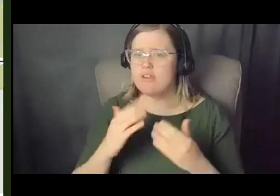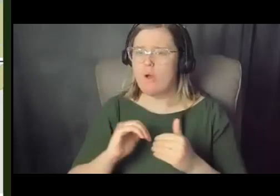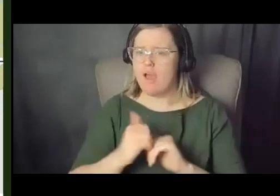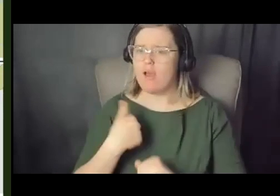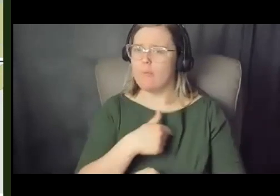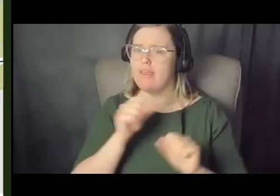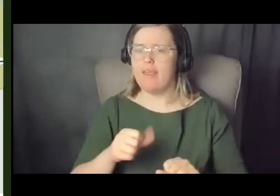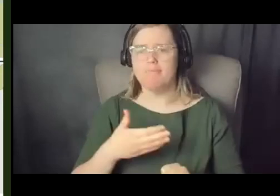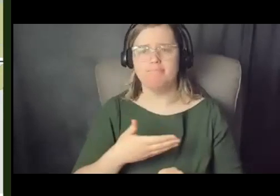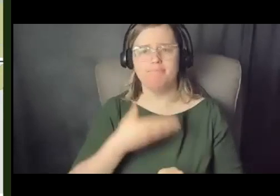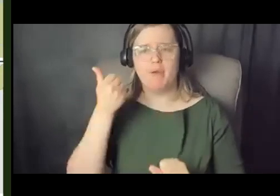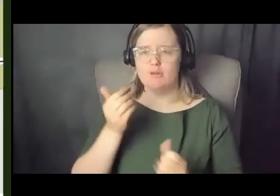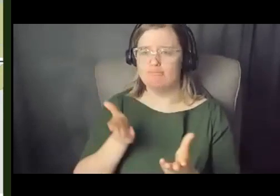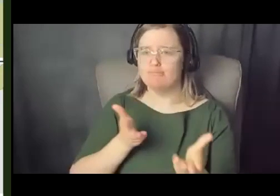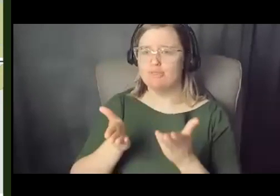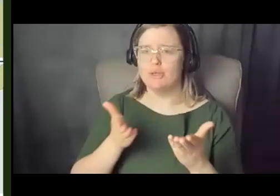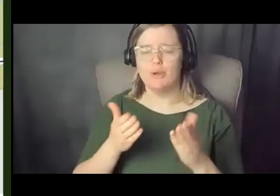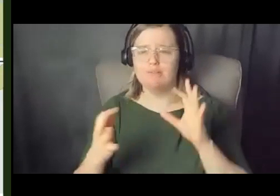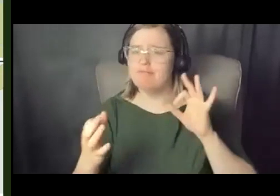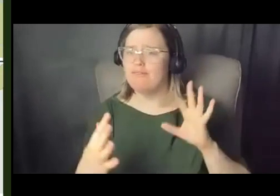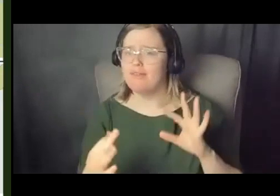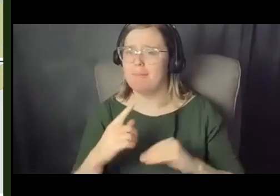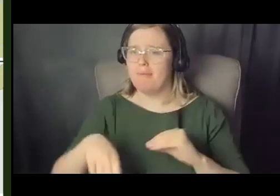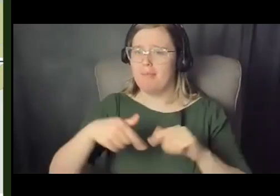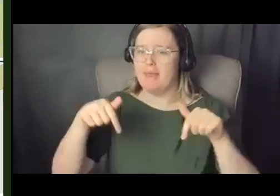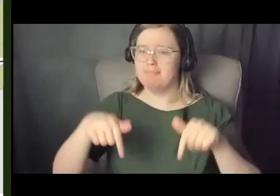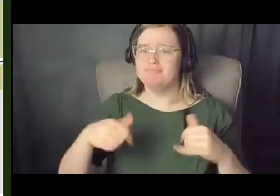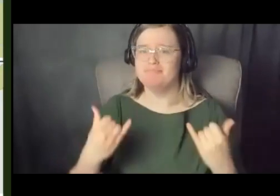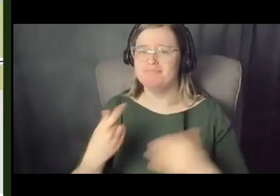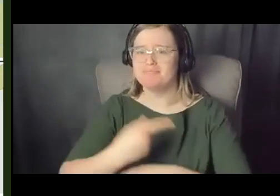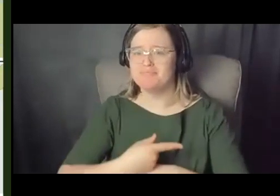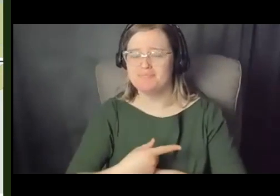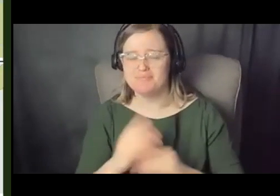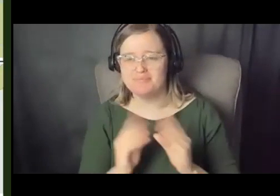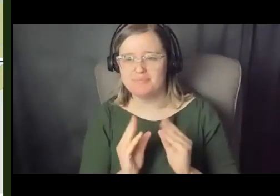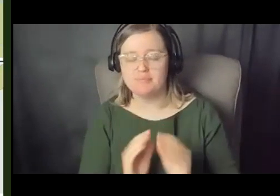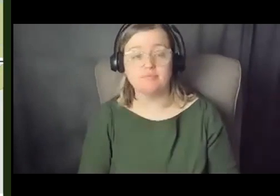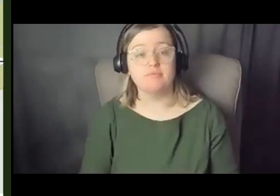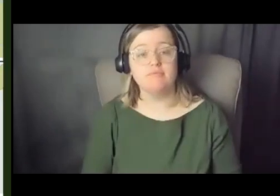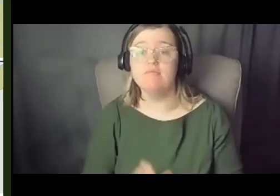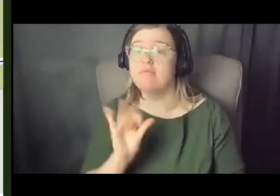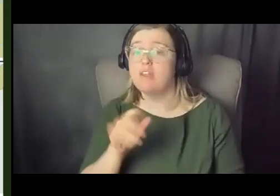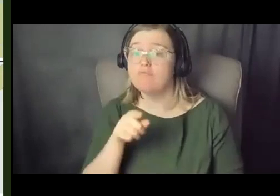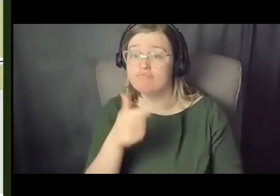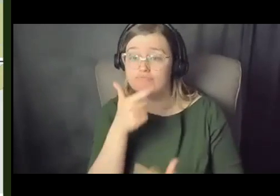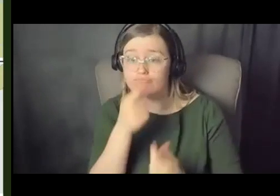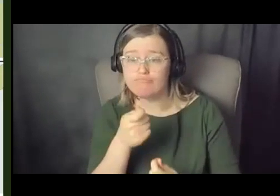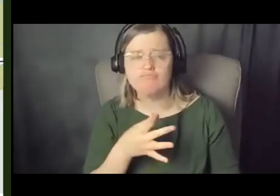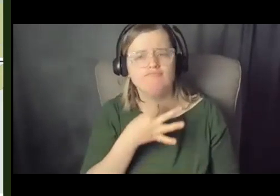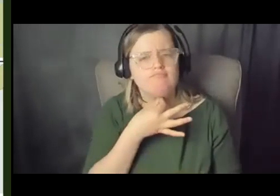serve you and provide some feedback on today's meeting. And do -- you know, if you're interested in learn exploring